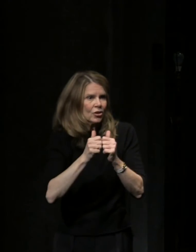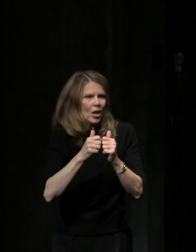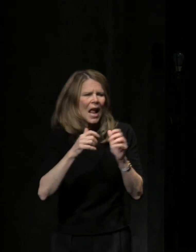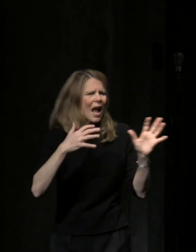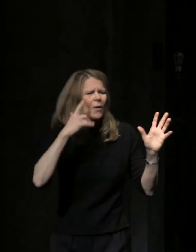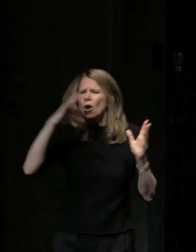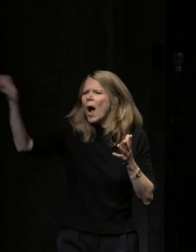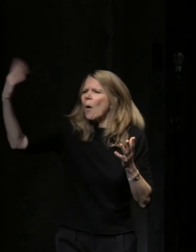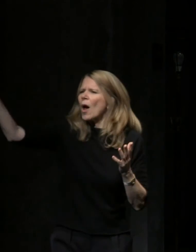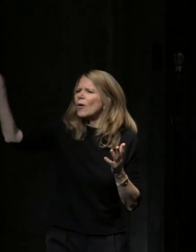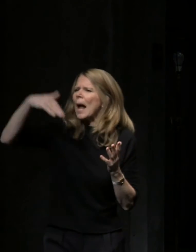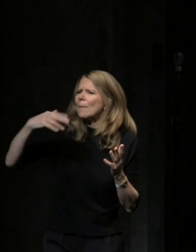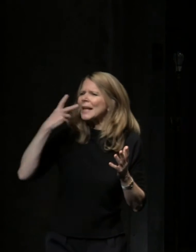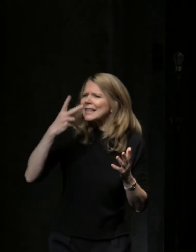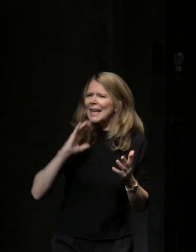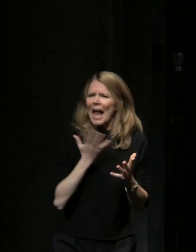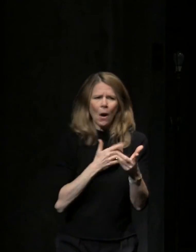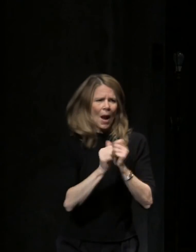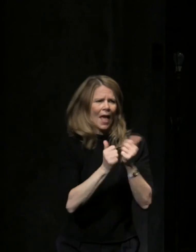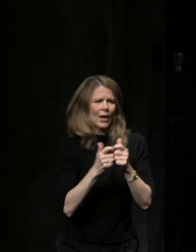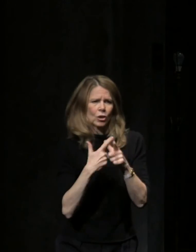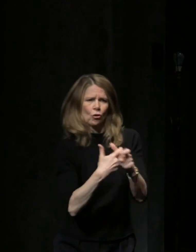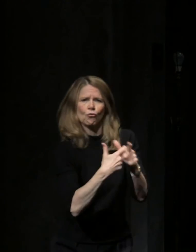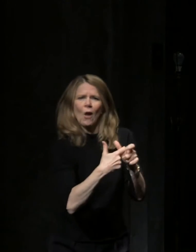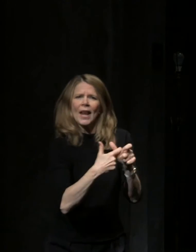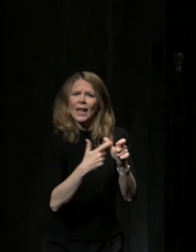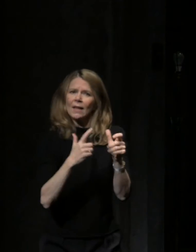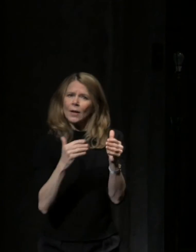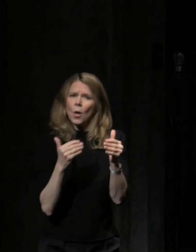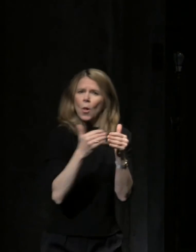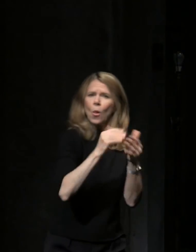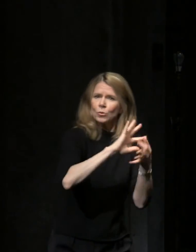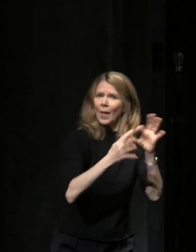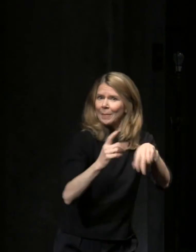running in near-Olympic times. It’ll be amazing.” She said, “No, the President